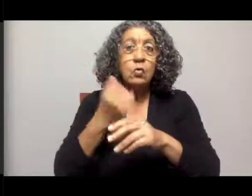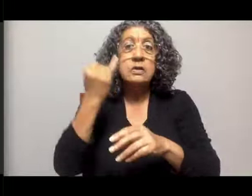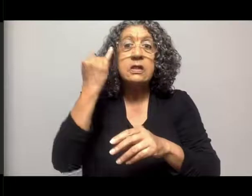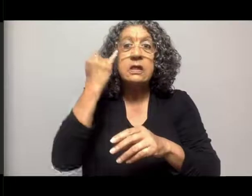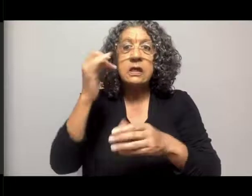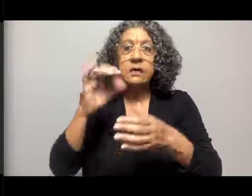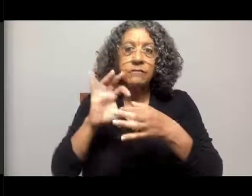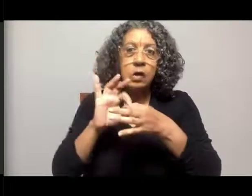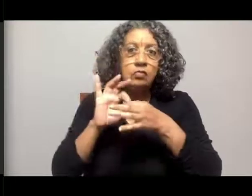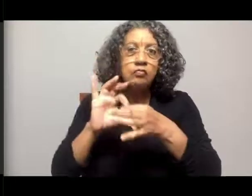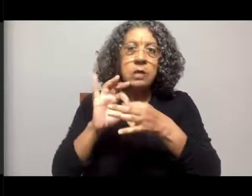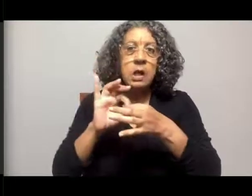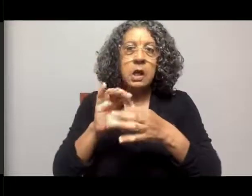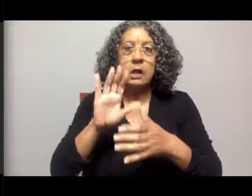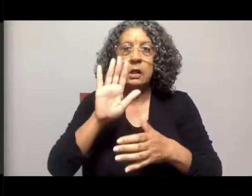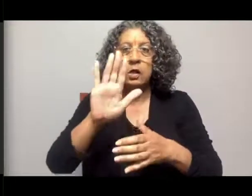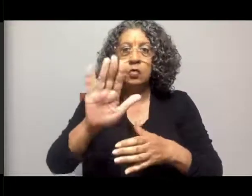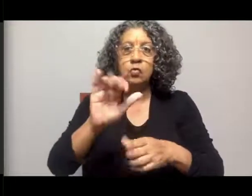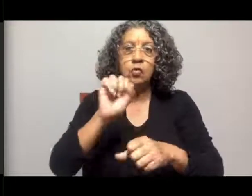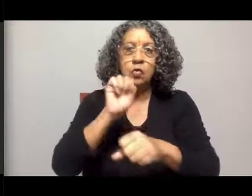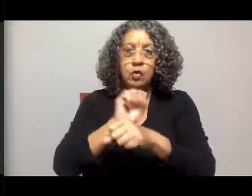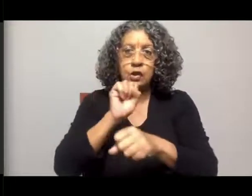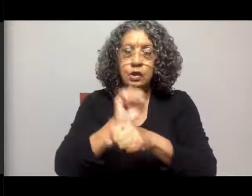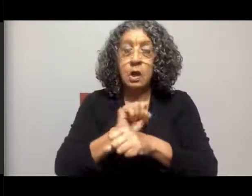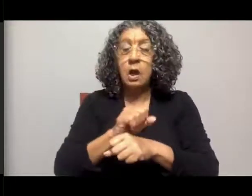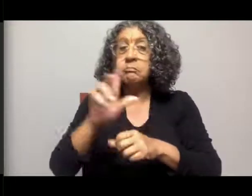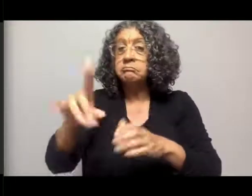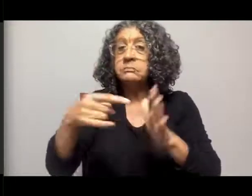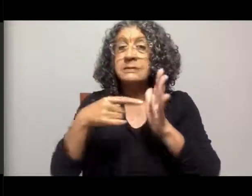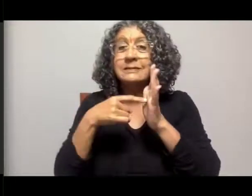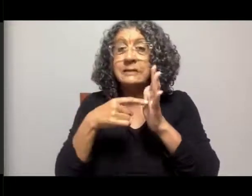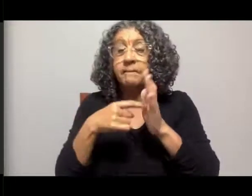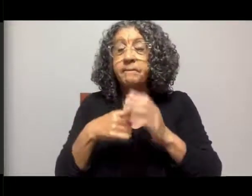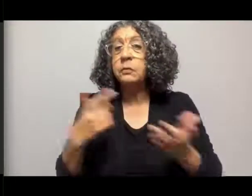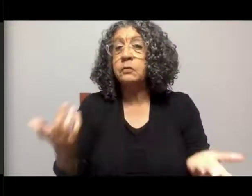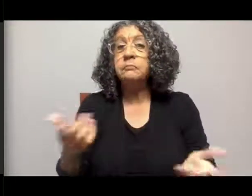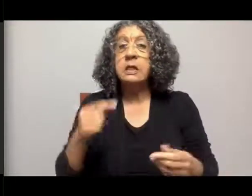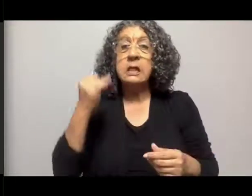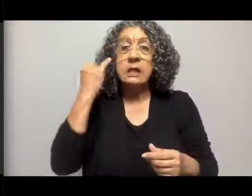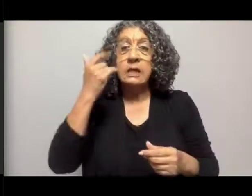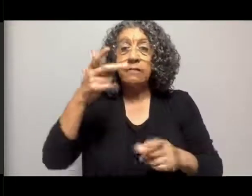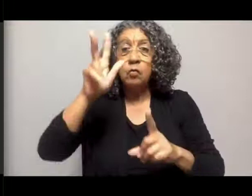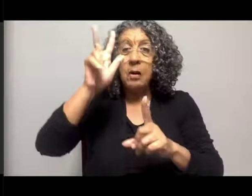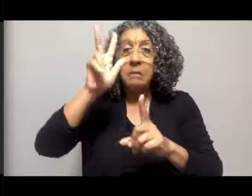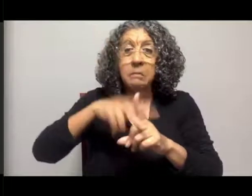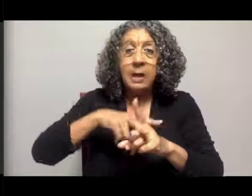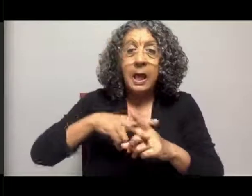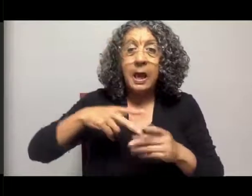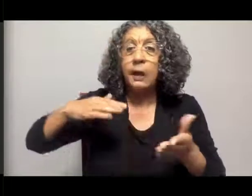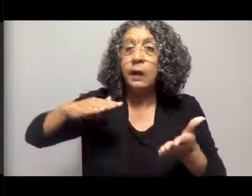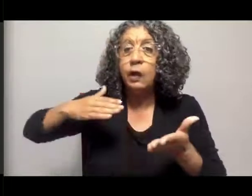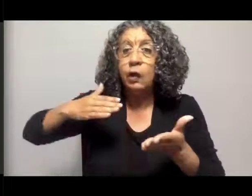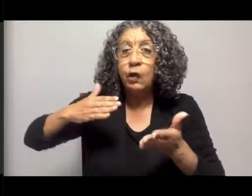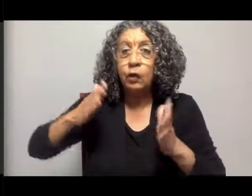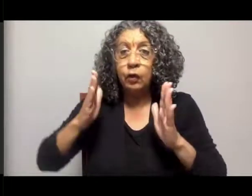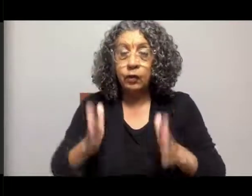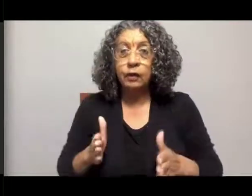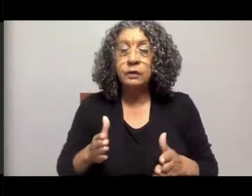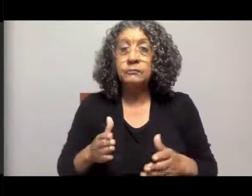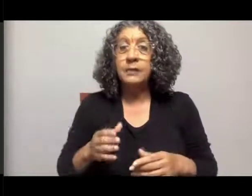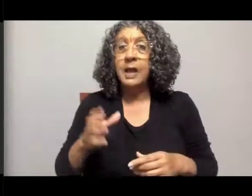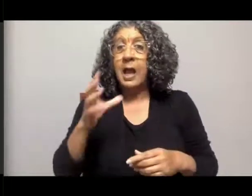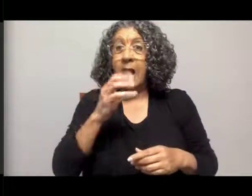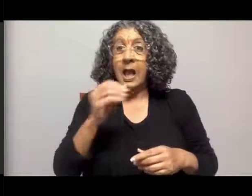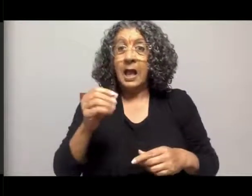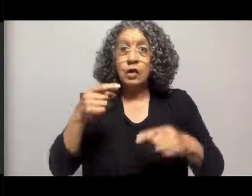you can only use that if it's related to the job for example if you applied to be a cook